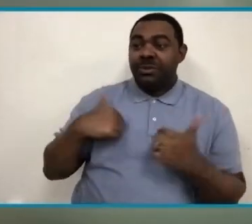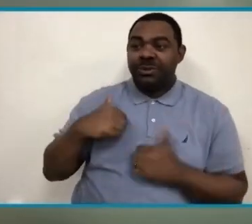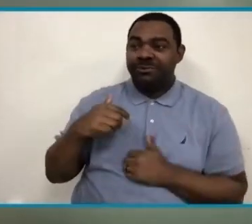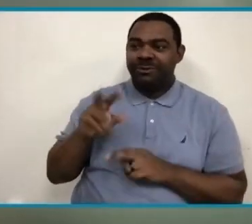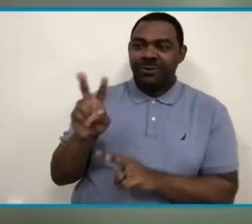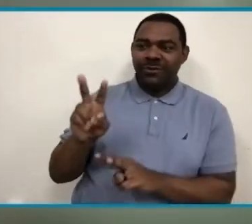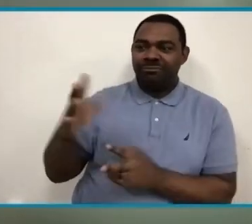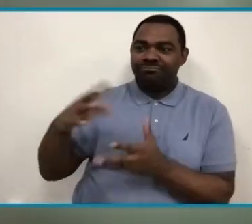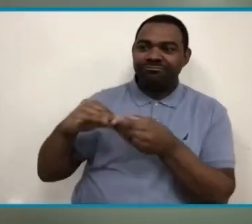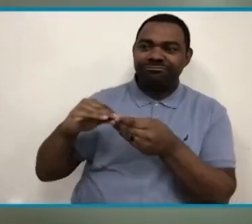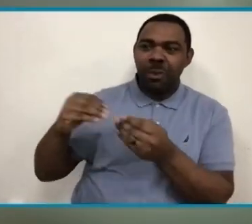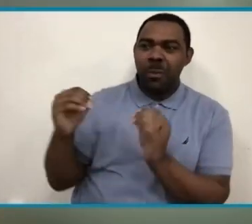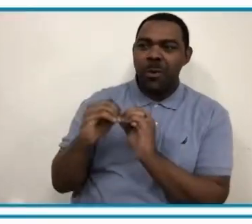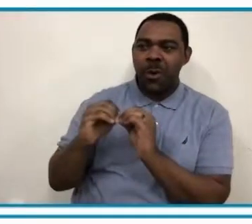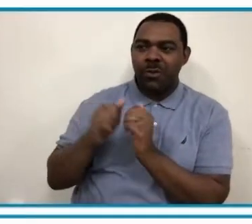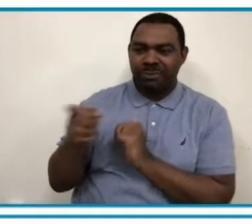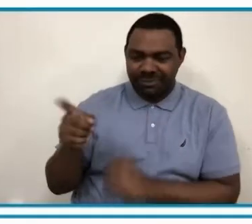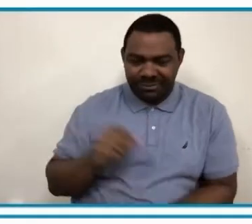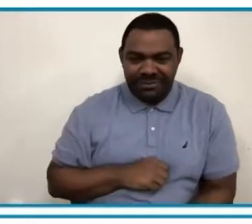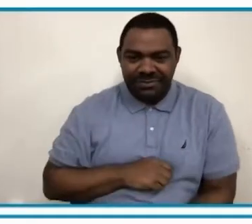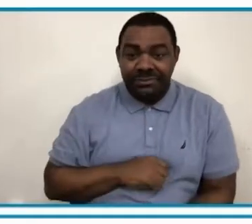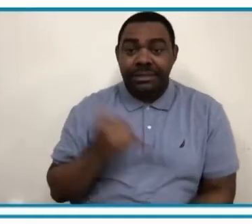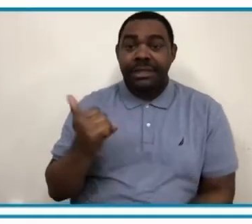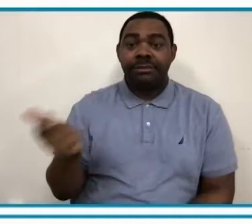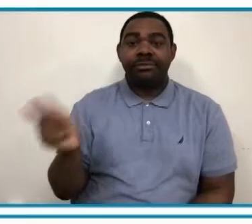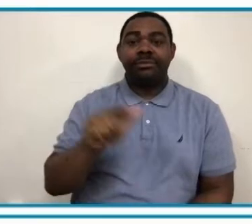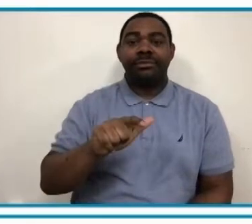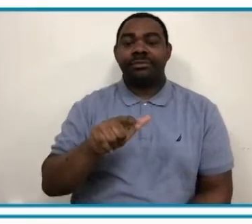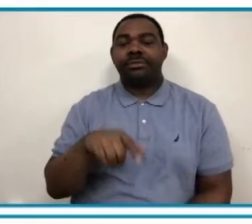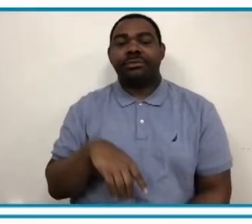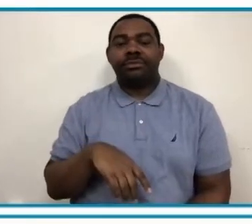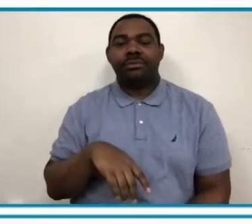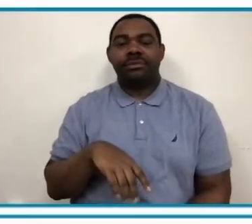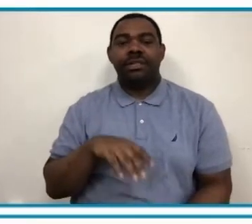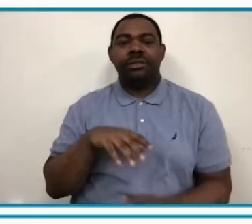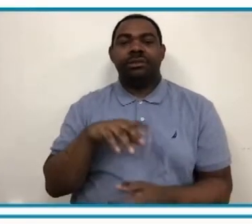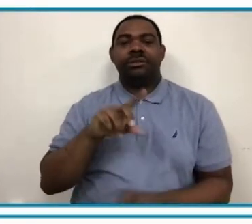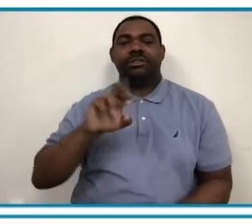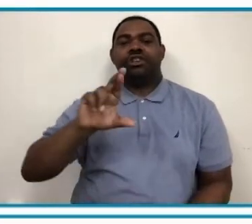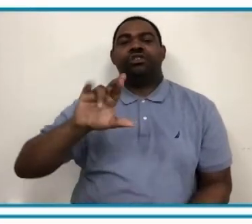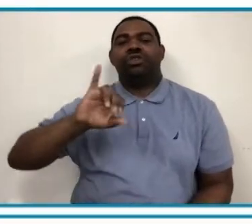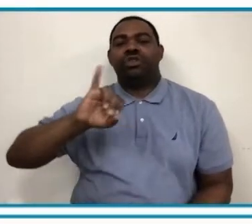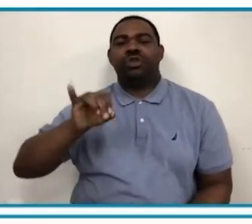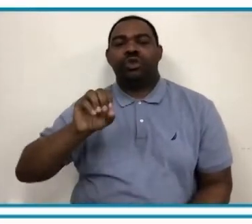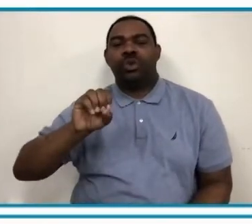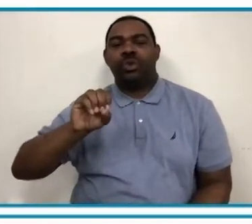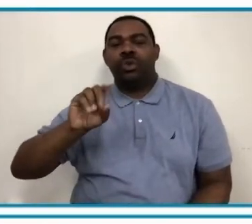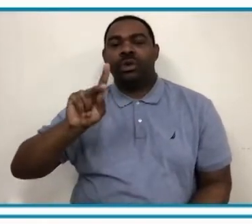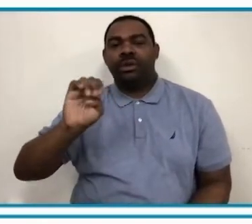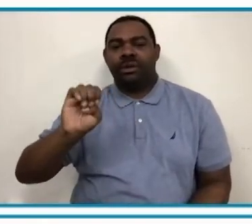First though, we are going to speak now with Dr. Joke Bradt. Hi Joke. Hi.